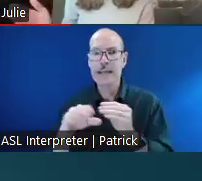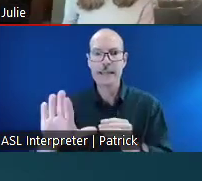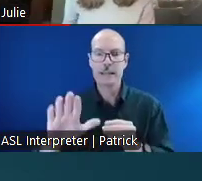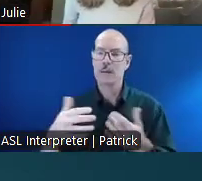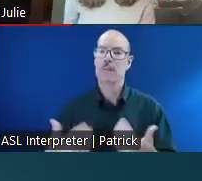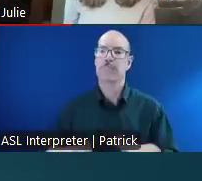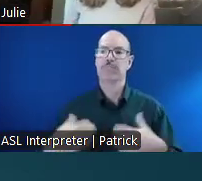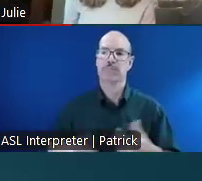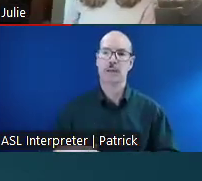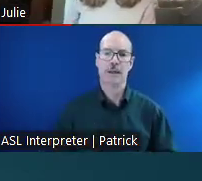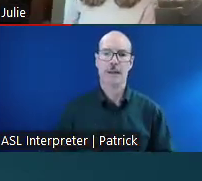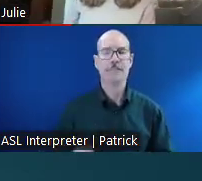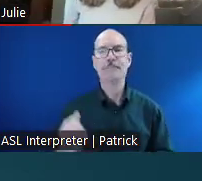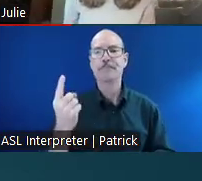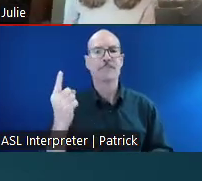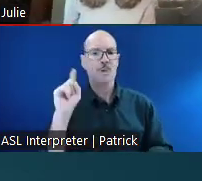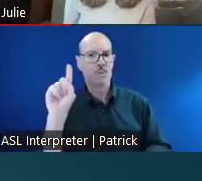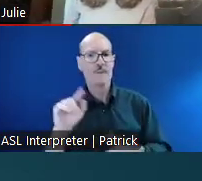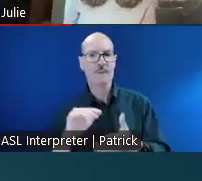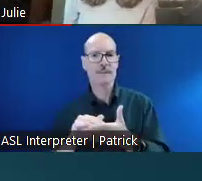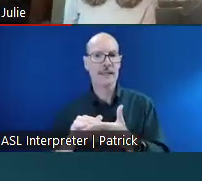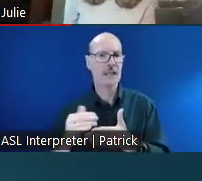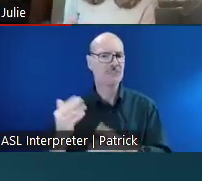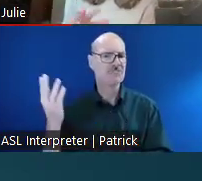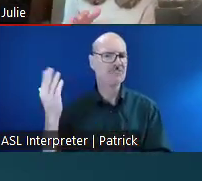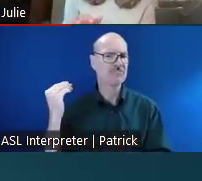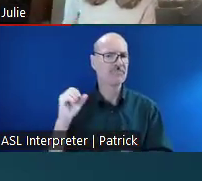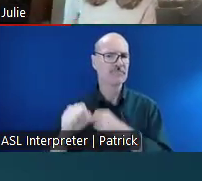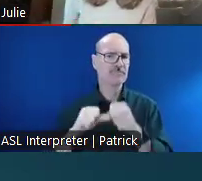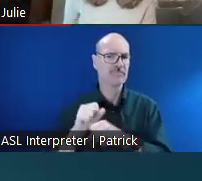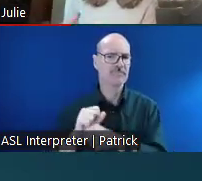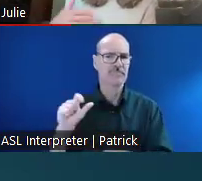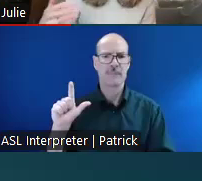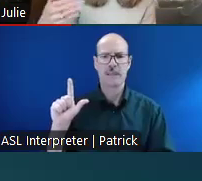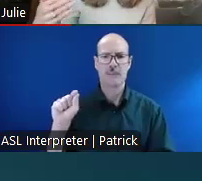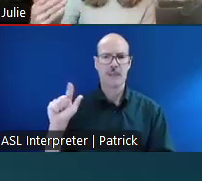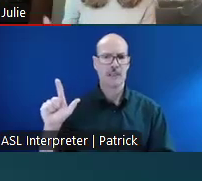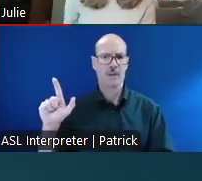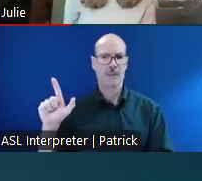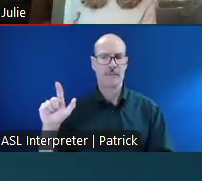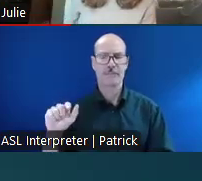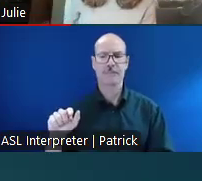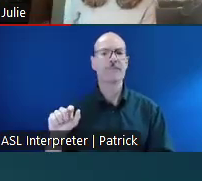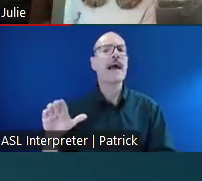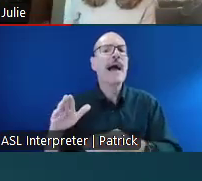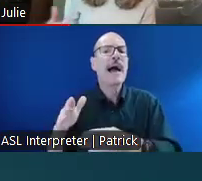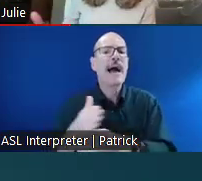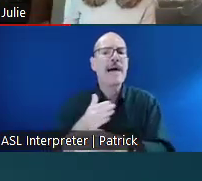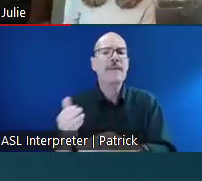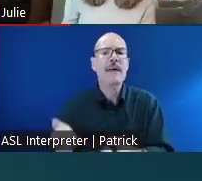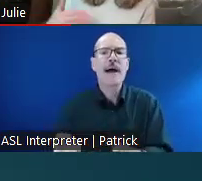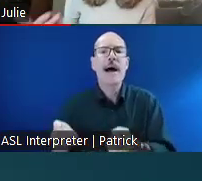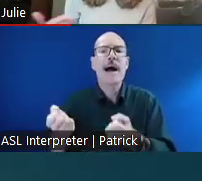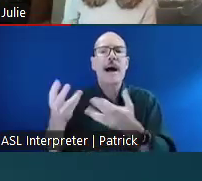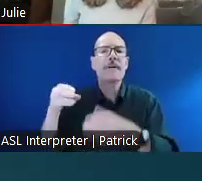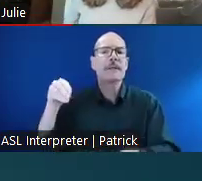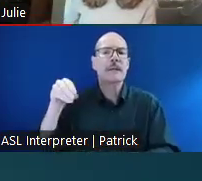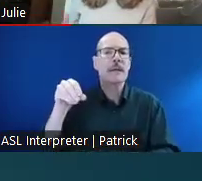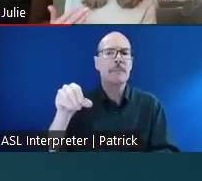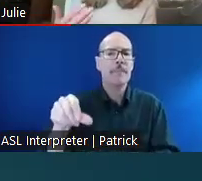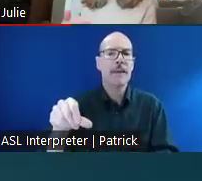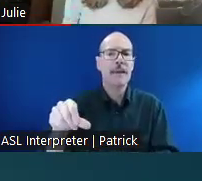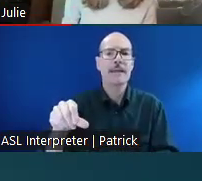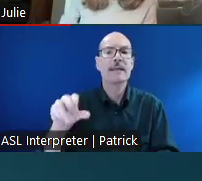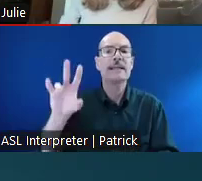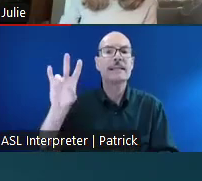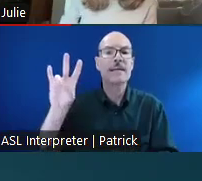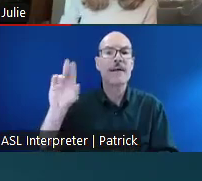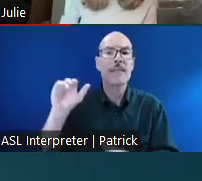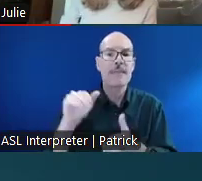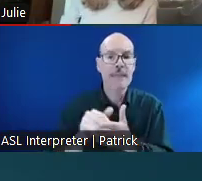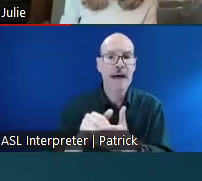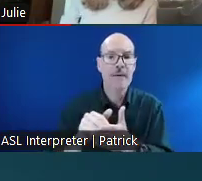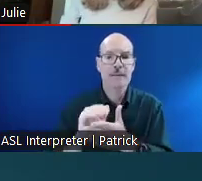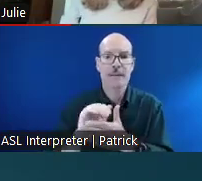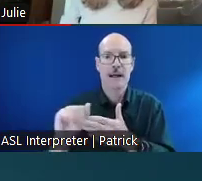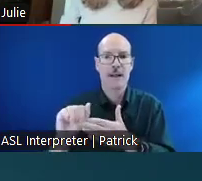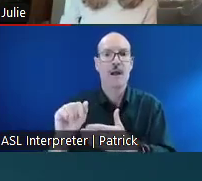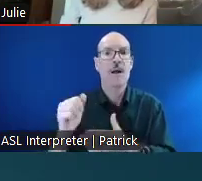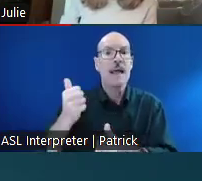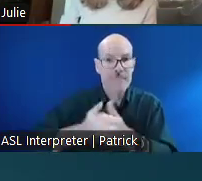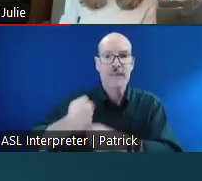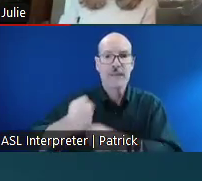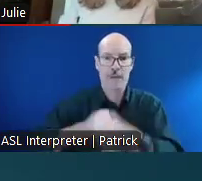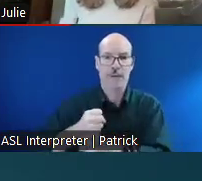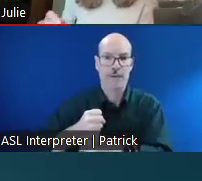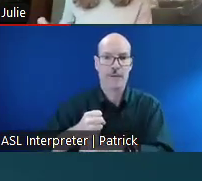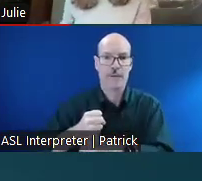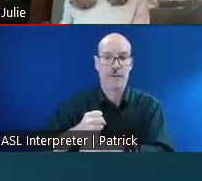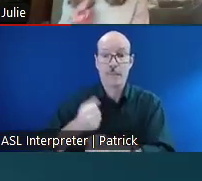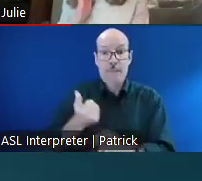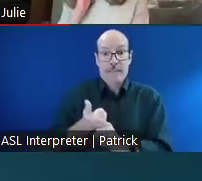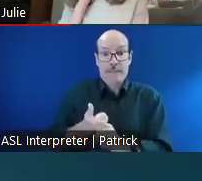ing of having to suddenly pay for your loved one is pretty significant.